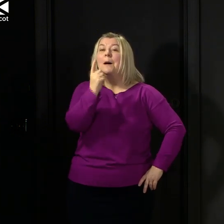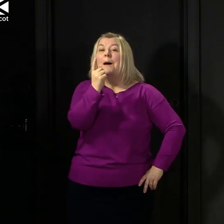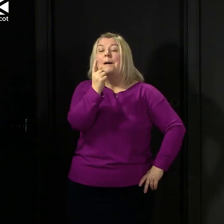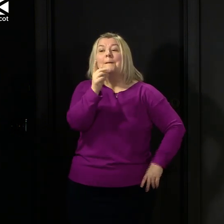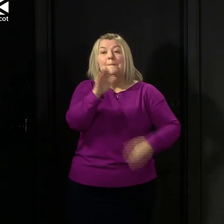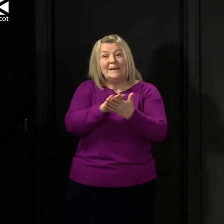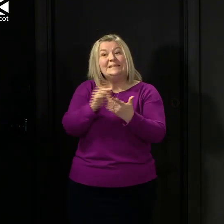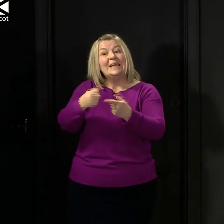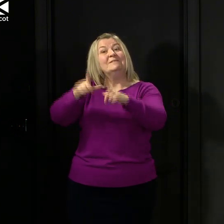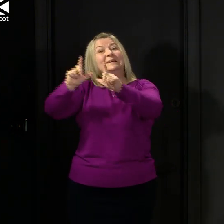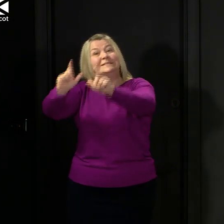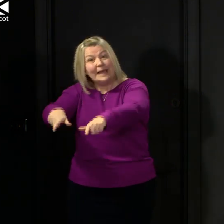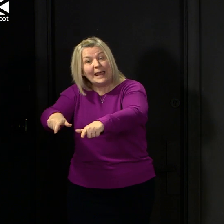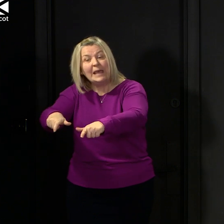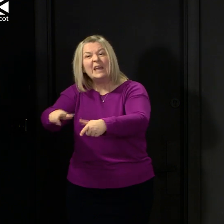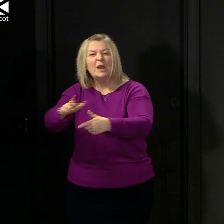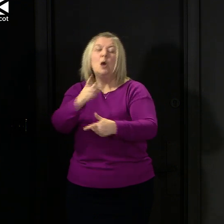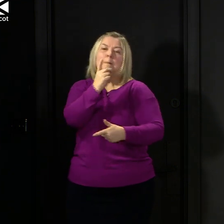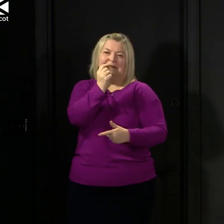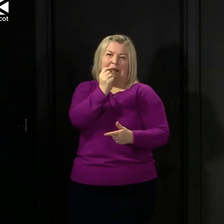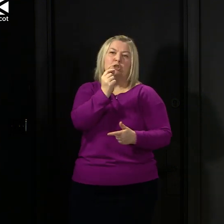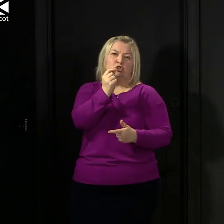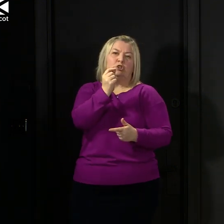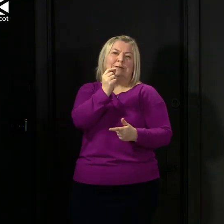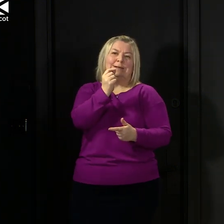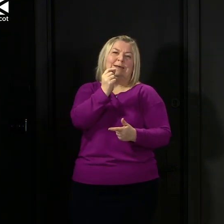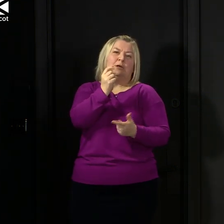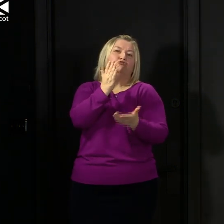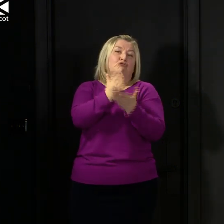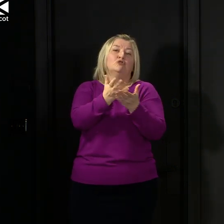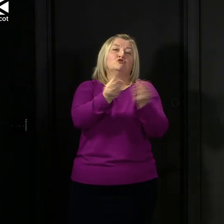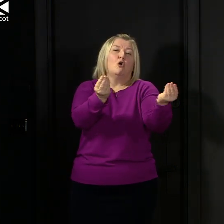damaging the trust in and confidence in the government's message. And that was a view